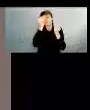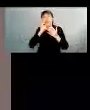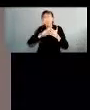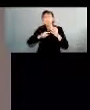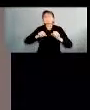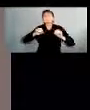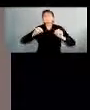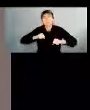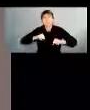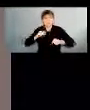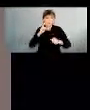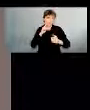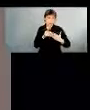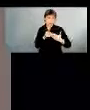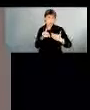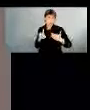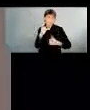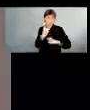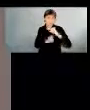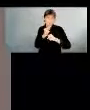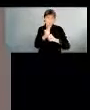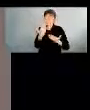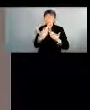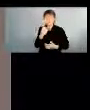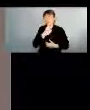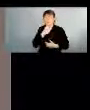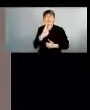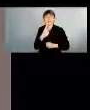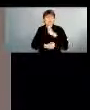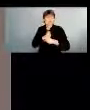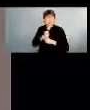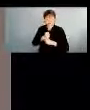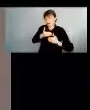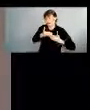or year and a half. Take time to reflect on what you’ve learned and witnessed over the